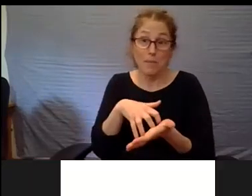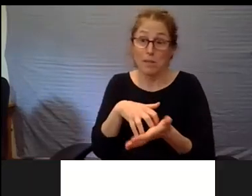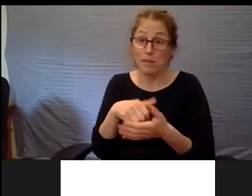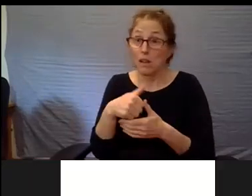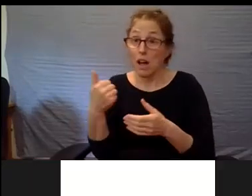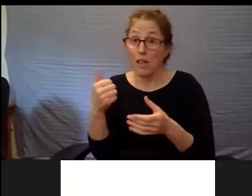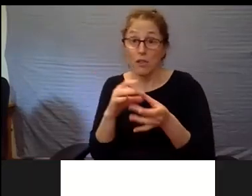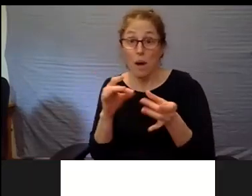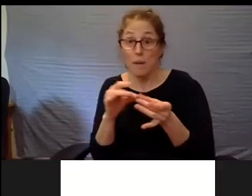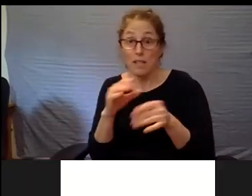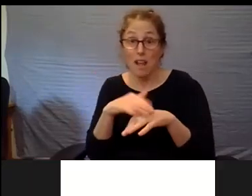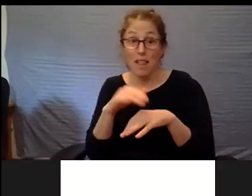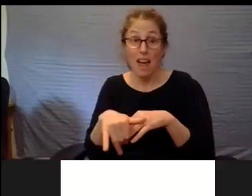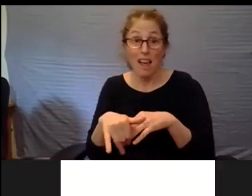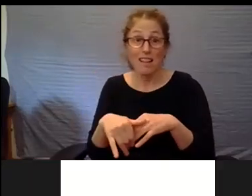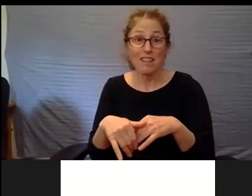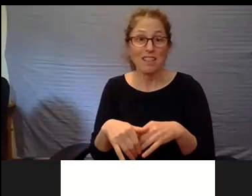I've got -- I'll read a little bit more about it.